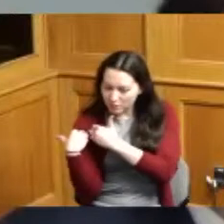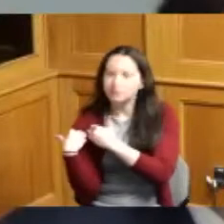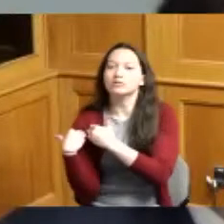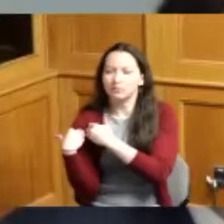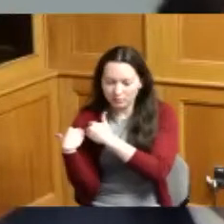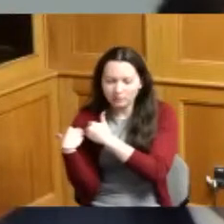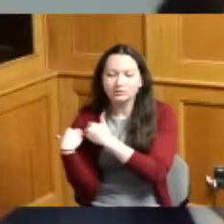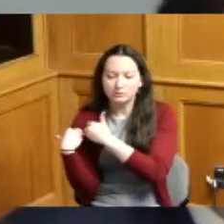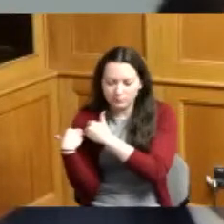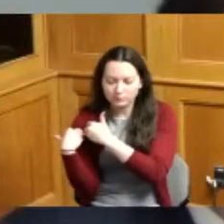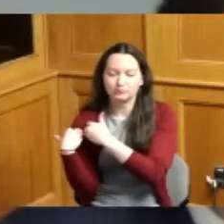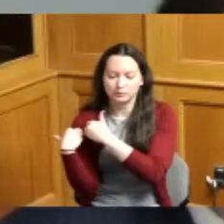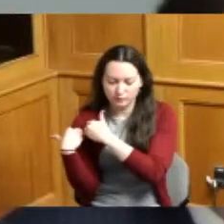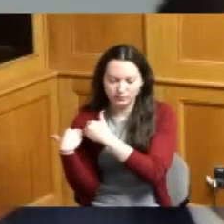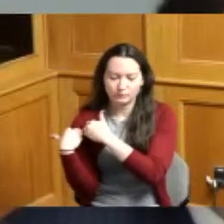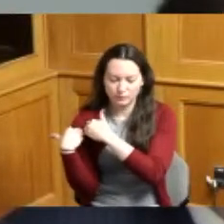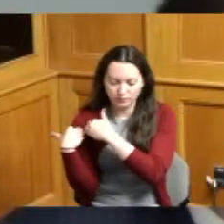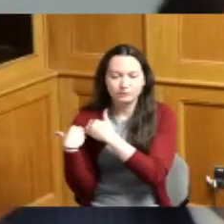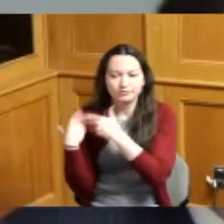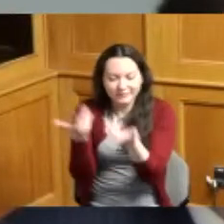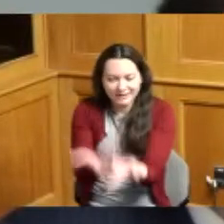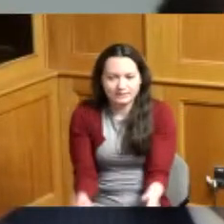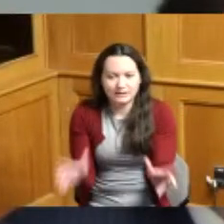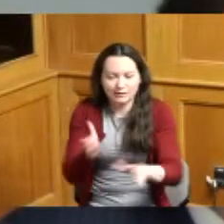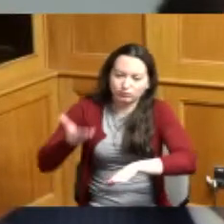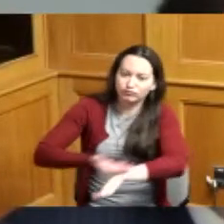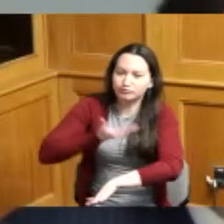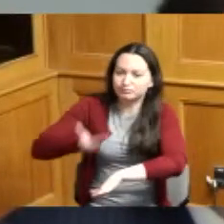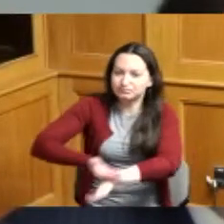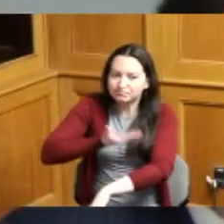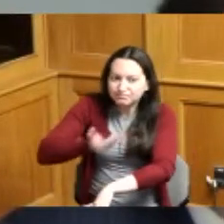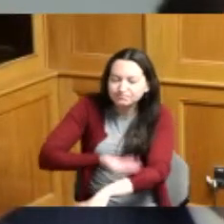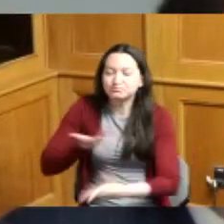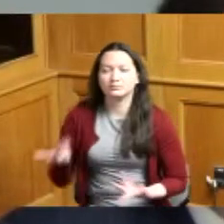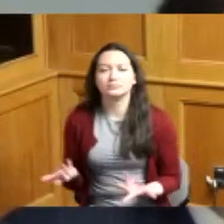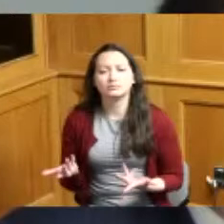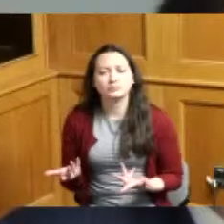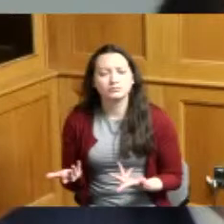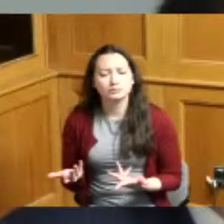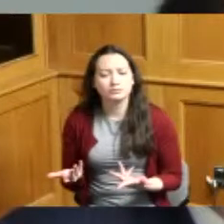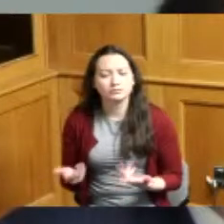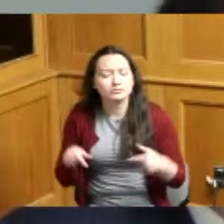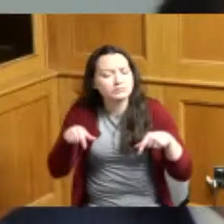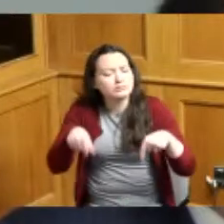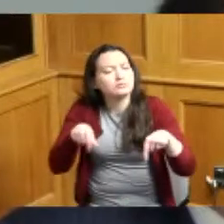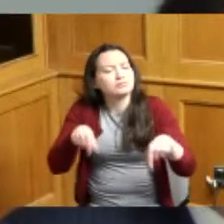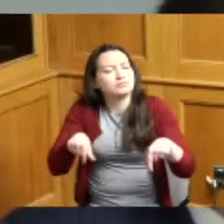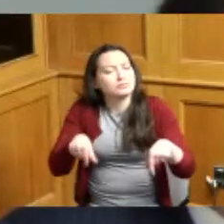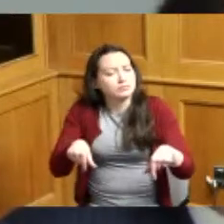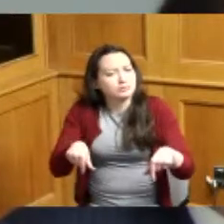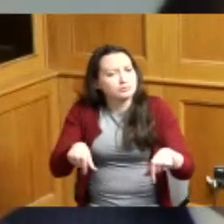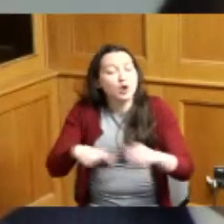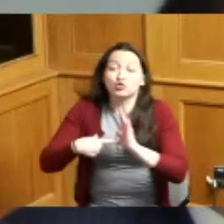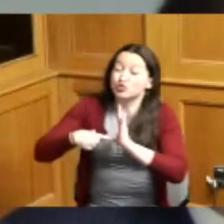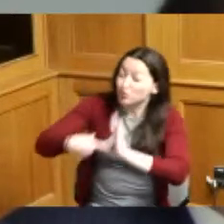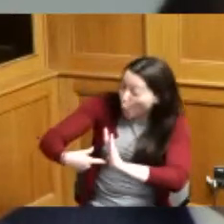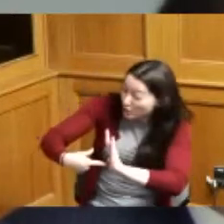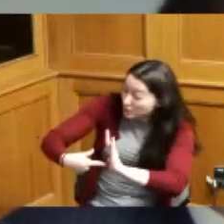for the for the for the stadium renovations um this is um this reflects if you will